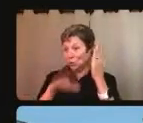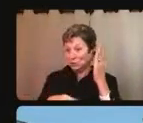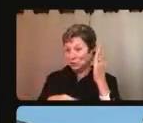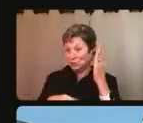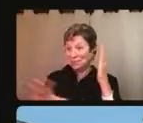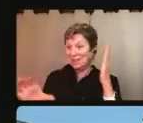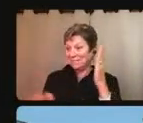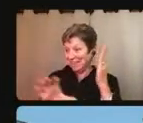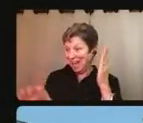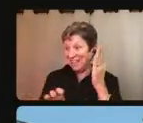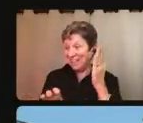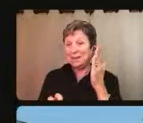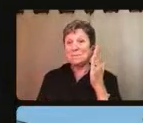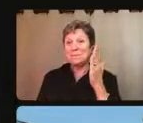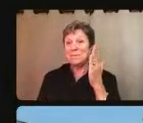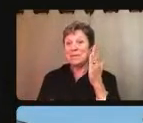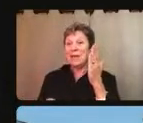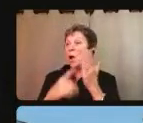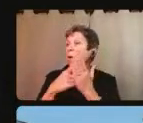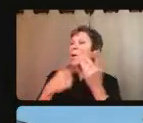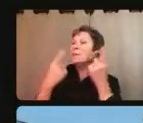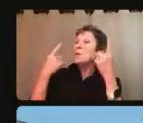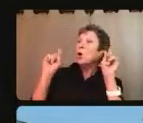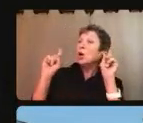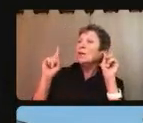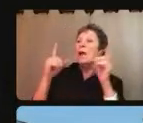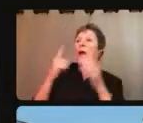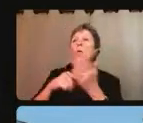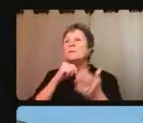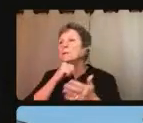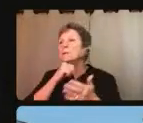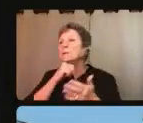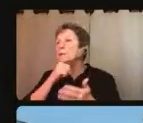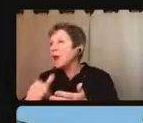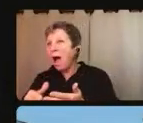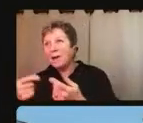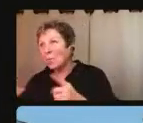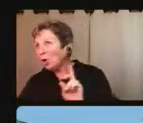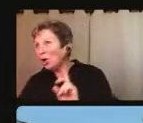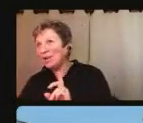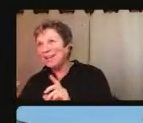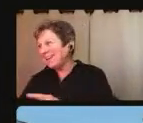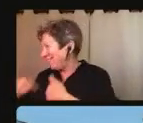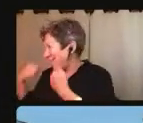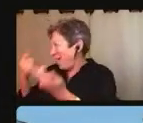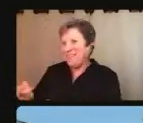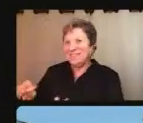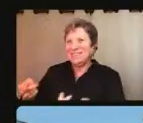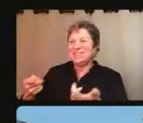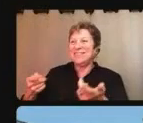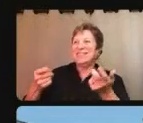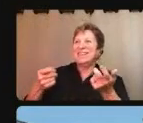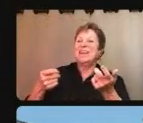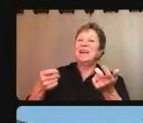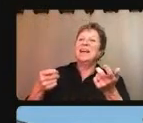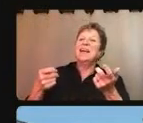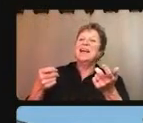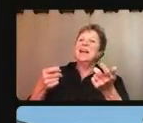OUR STUDENTS SAFE.ONE TO KEEP WE CAN LOOK AT THE LIST OF OFFENSES THAT HVE BEEN COMMITTED BY STUDENTS.